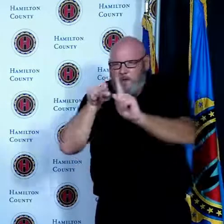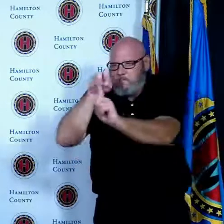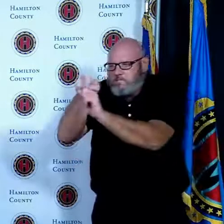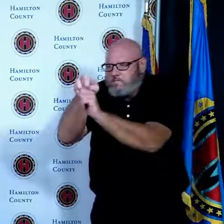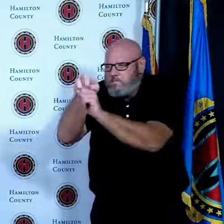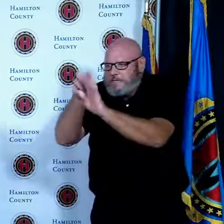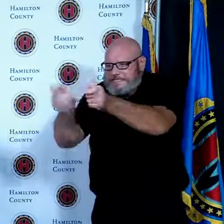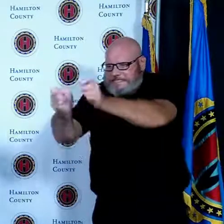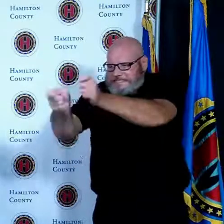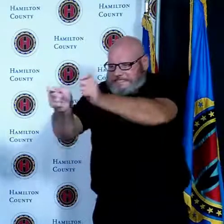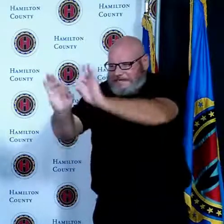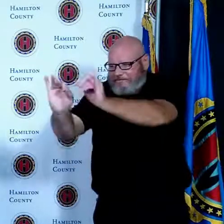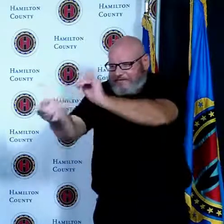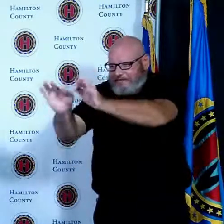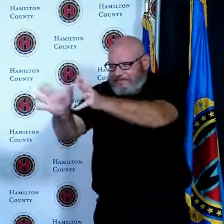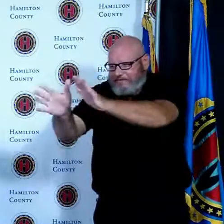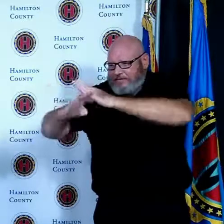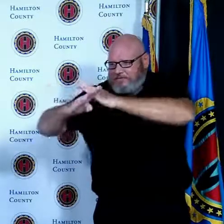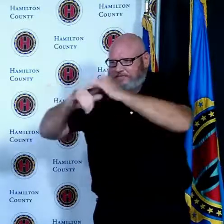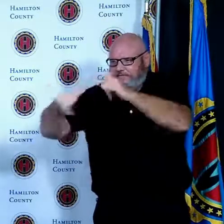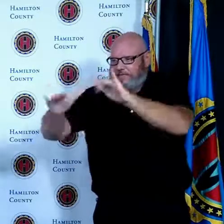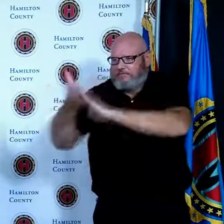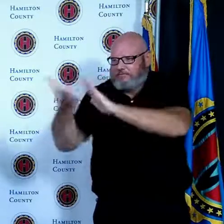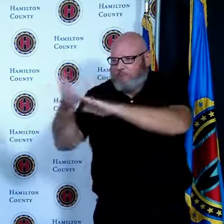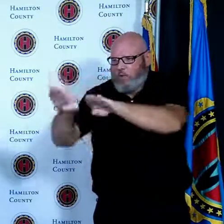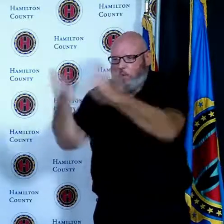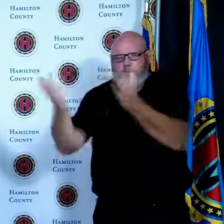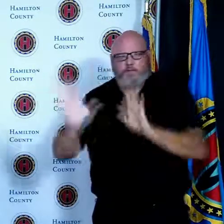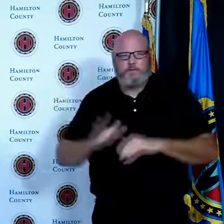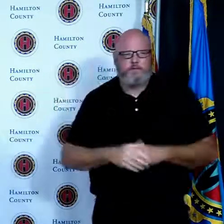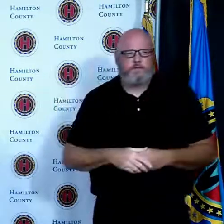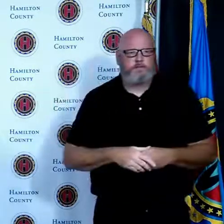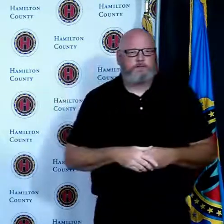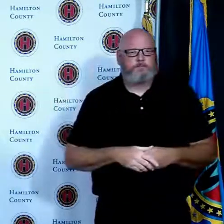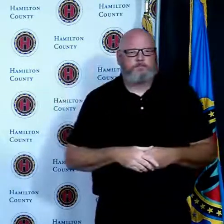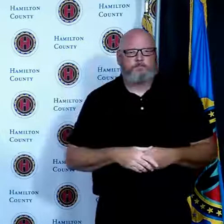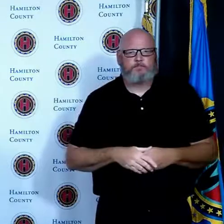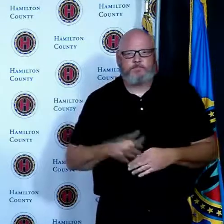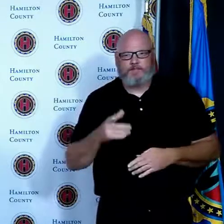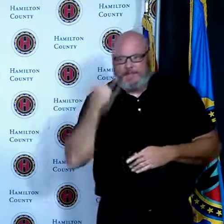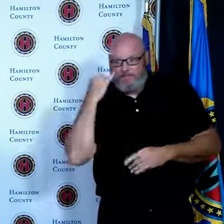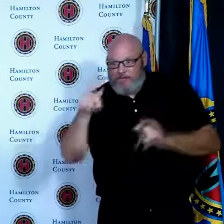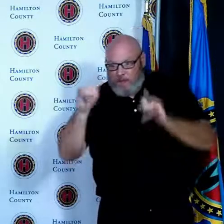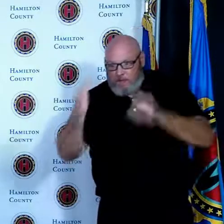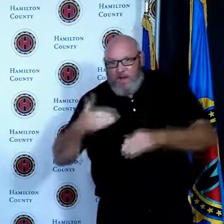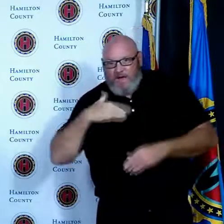and make sure that we can keep things going again thank you